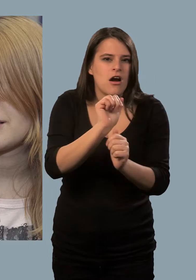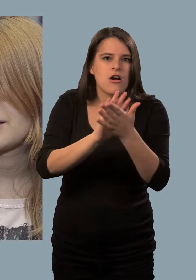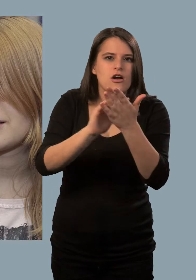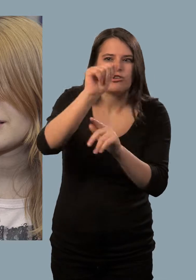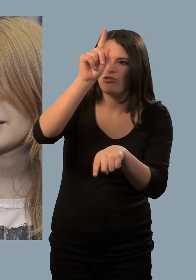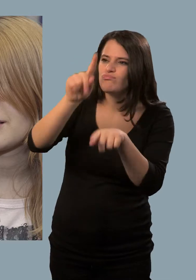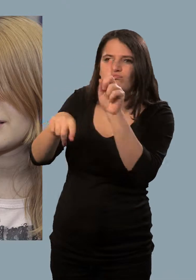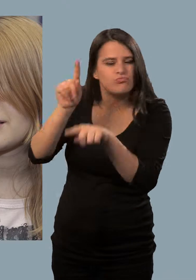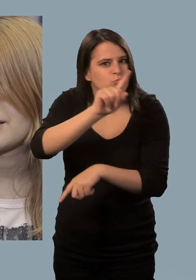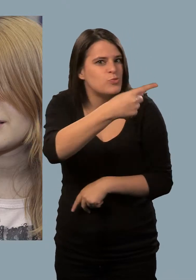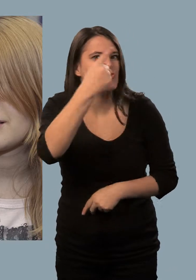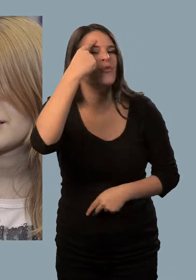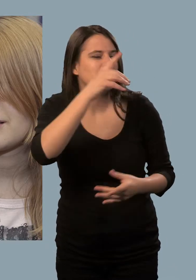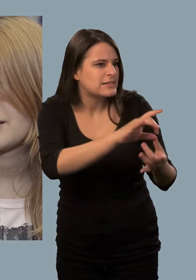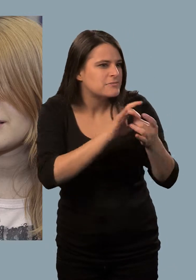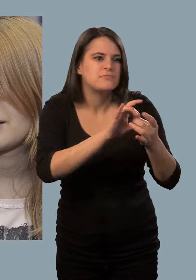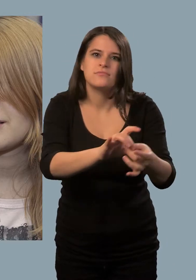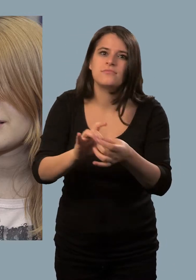cultures and materials in new ways.